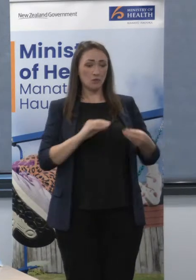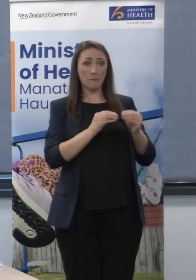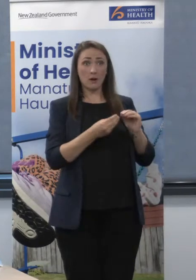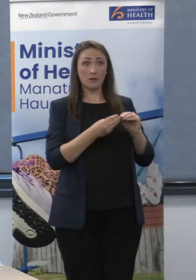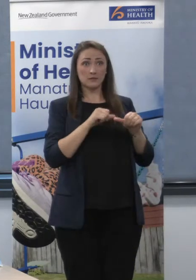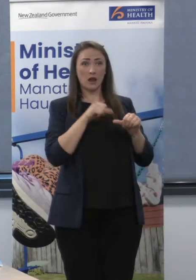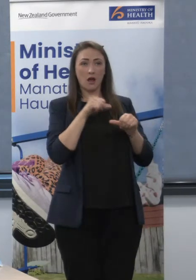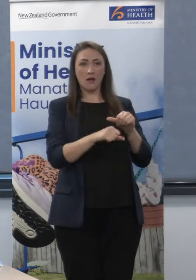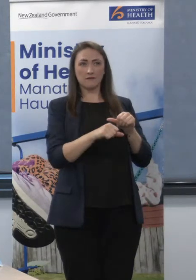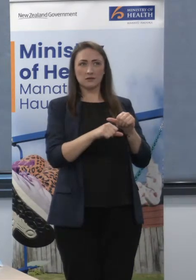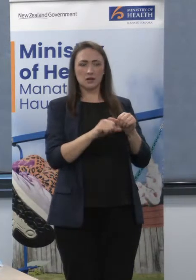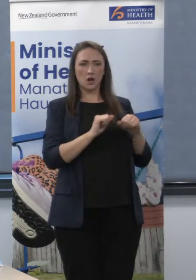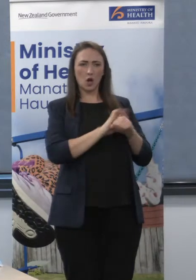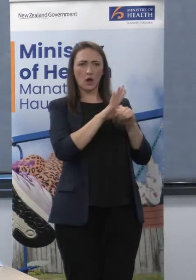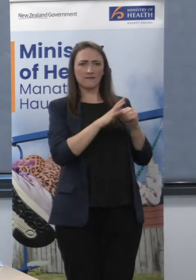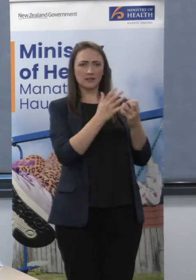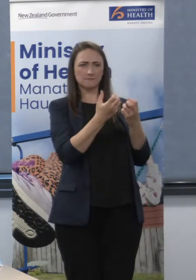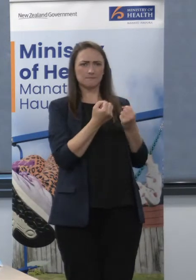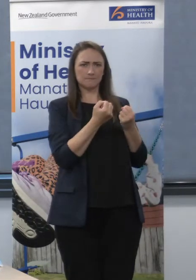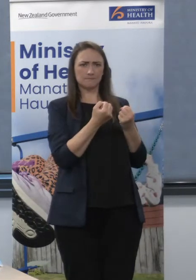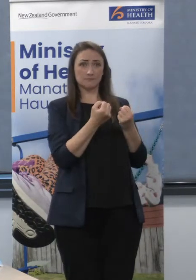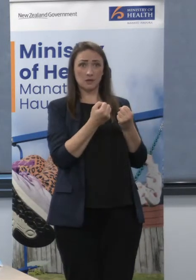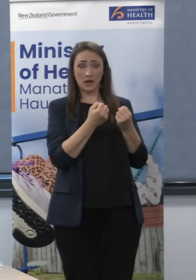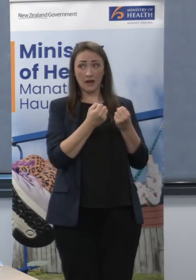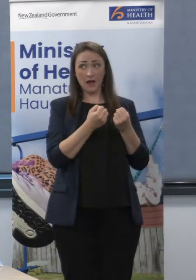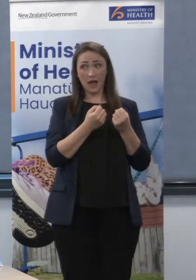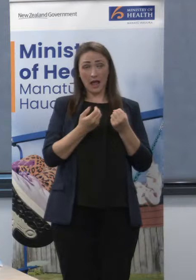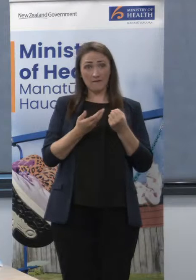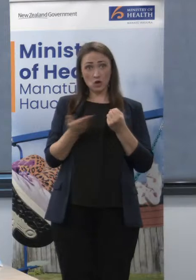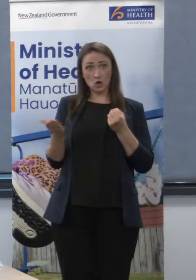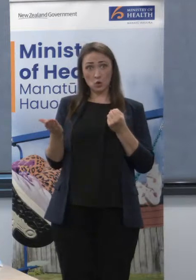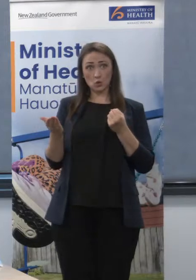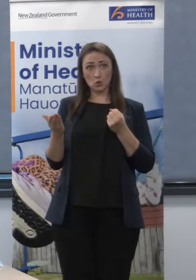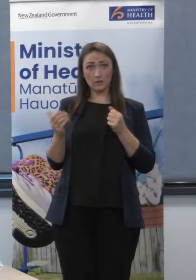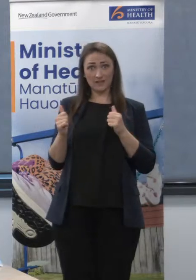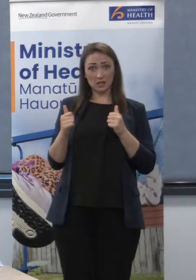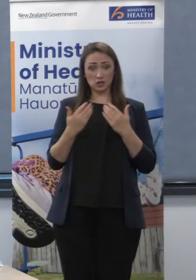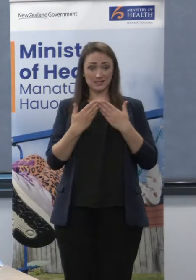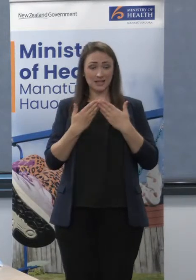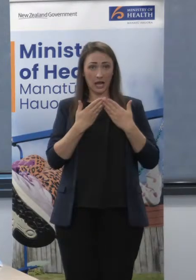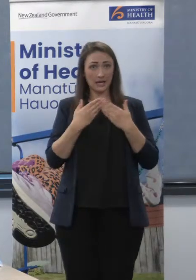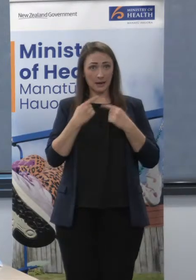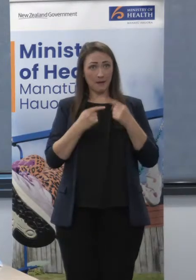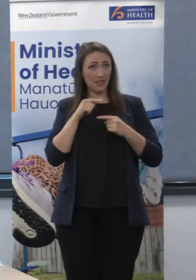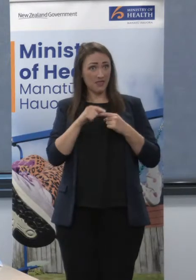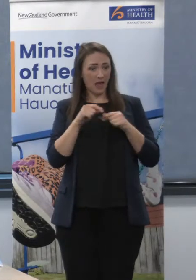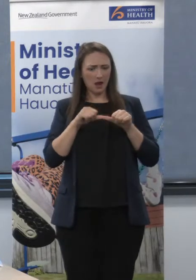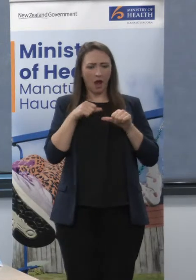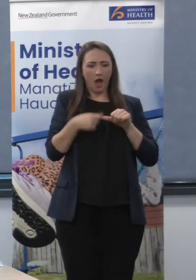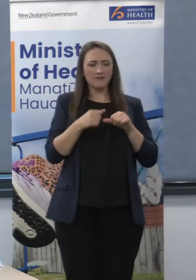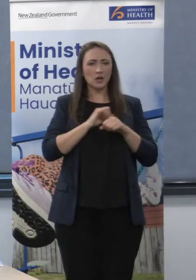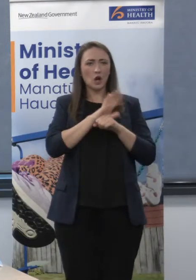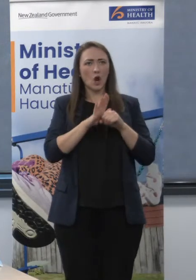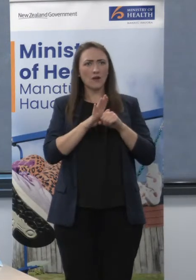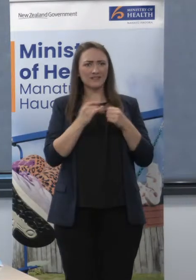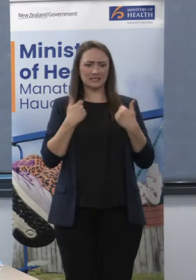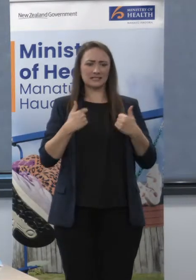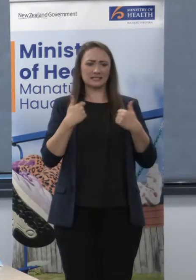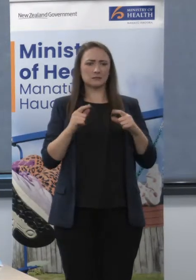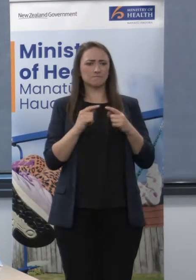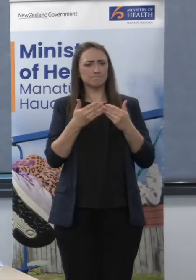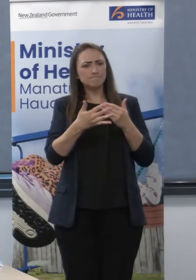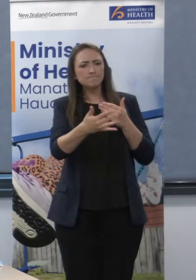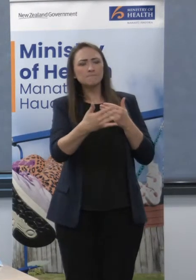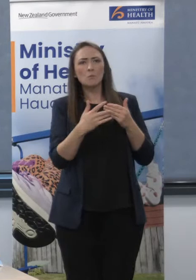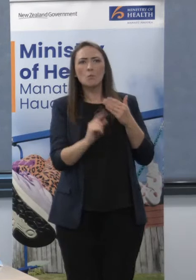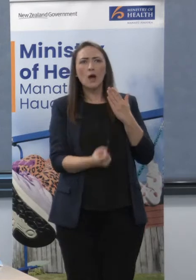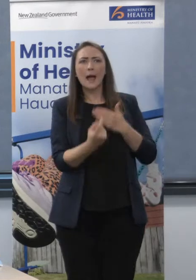any issues, and